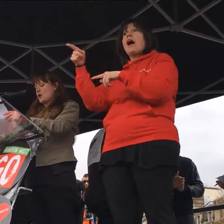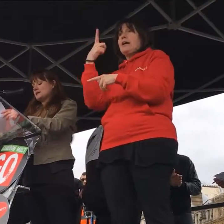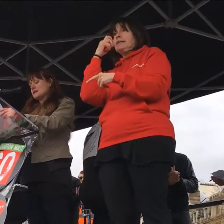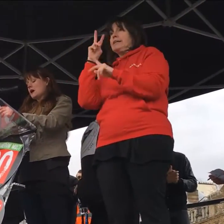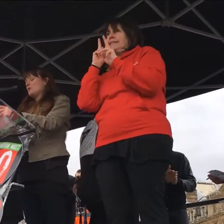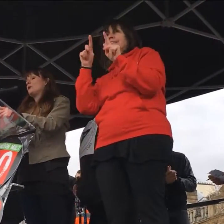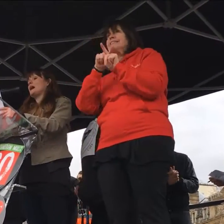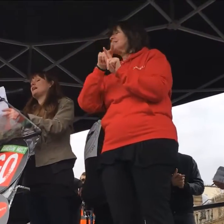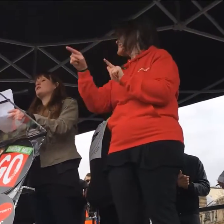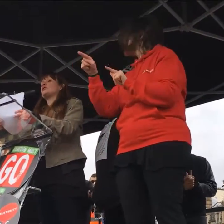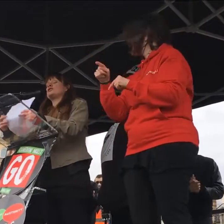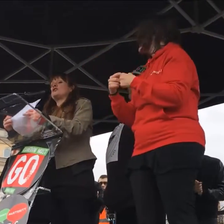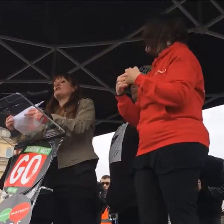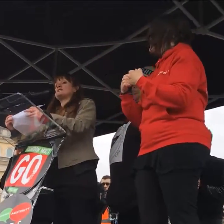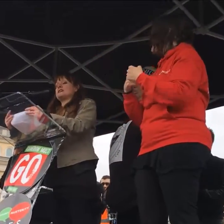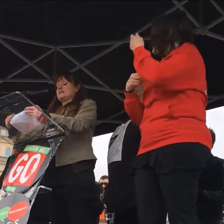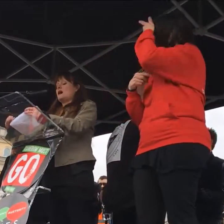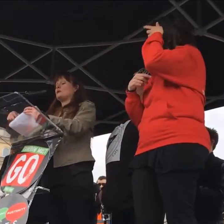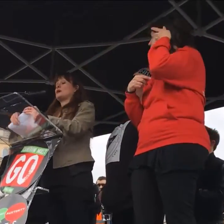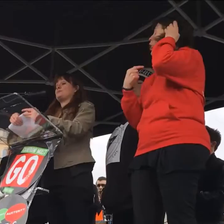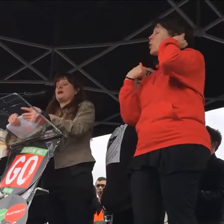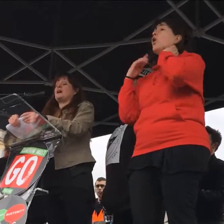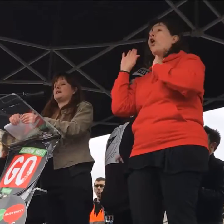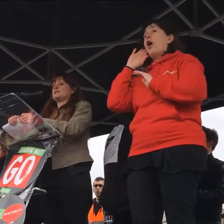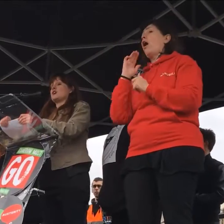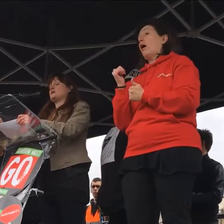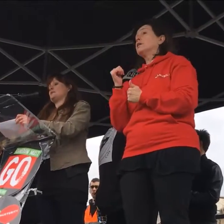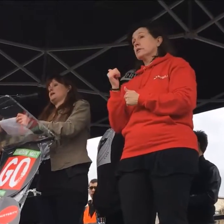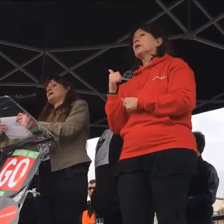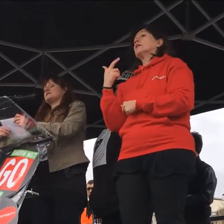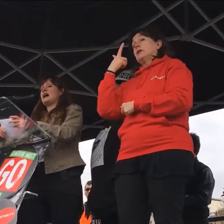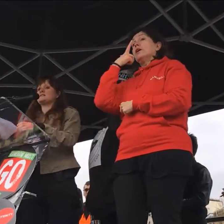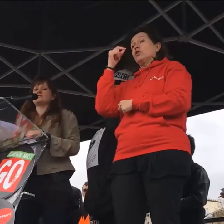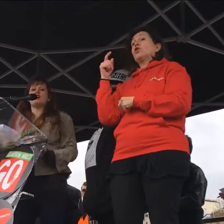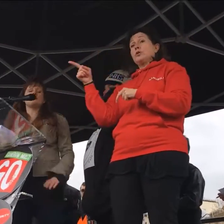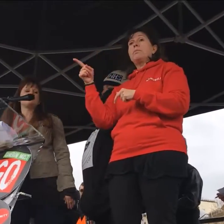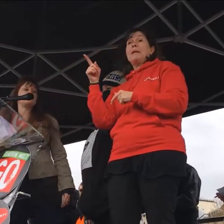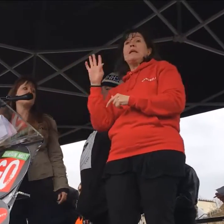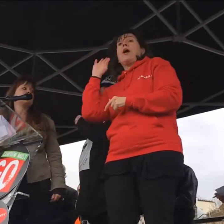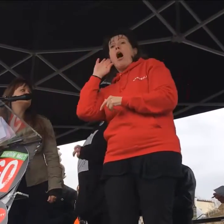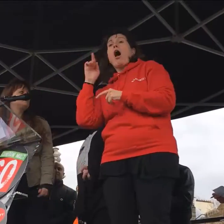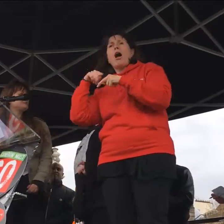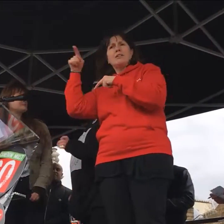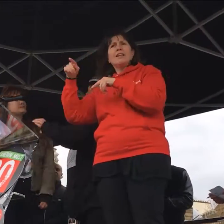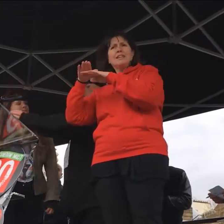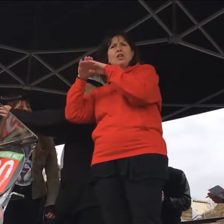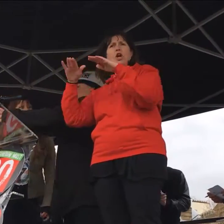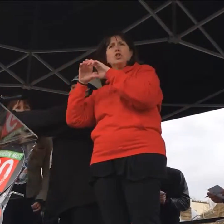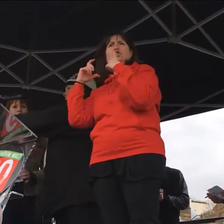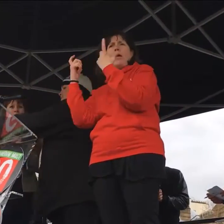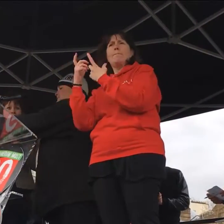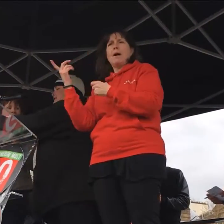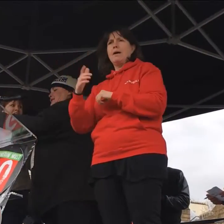the background noise, we had it on good authority that we could be heard in the chamber, so